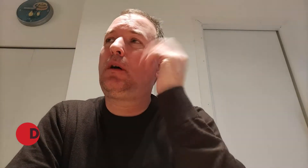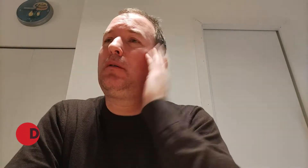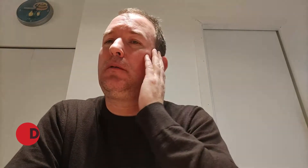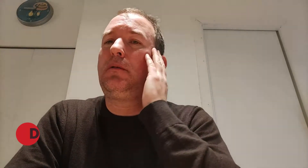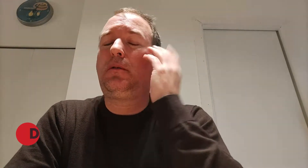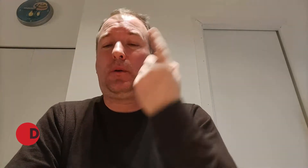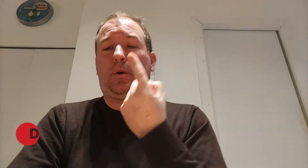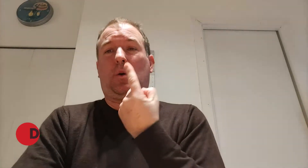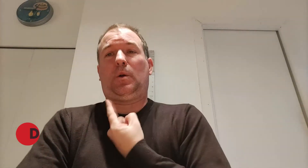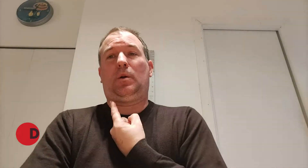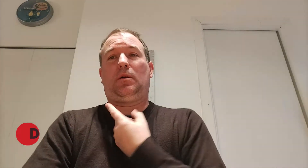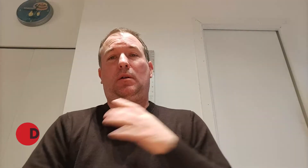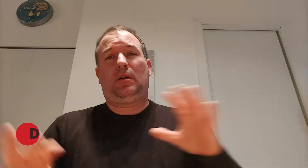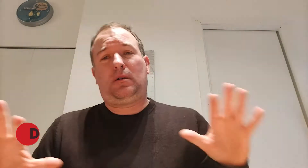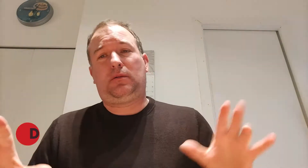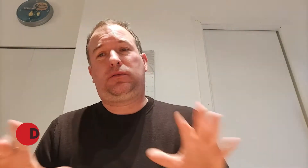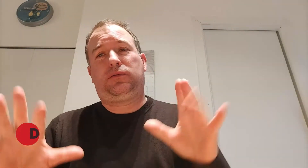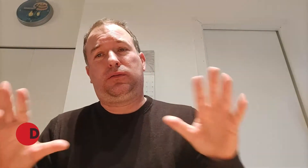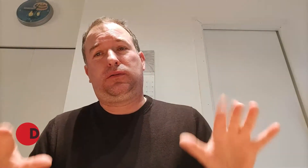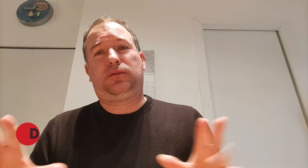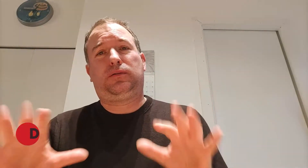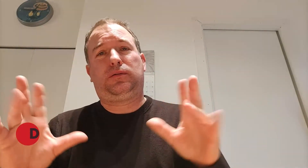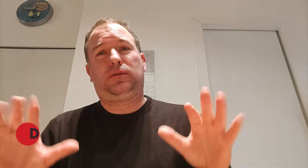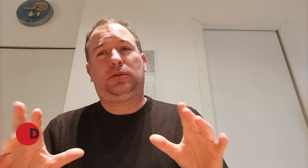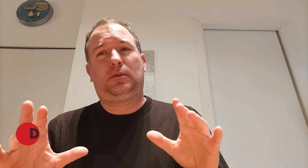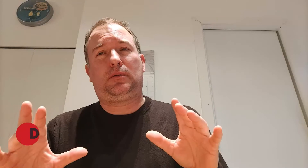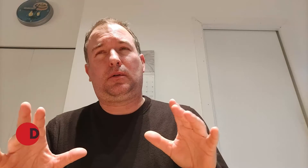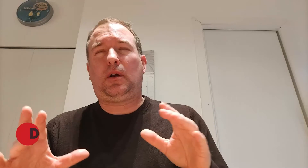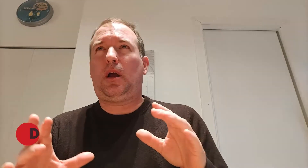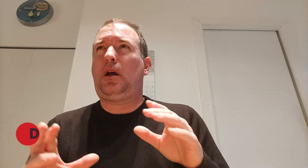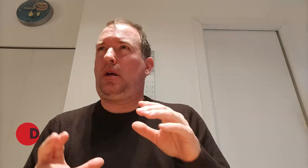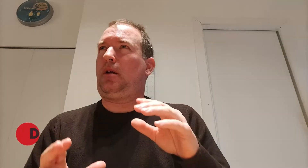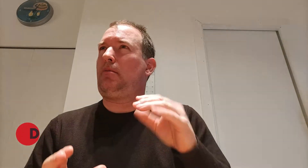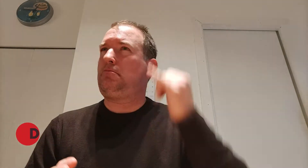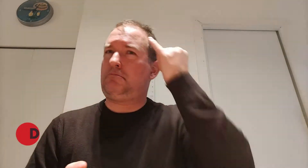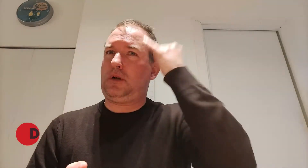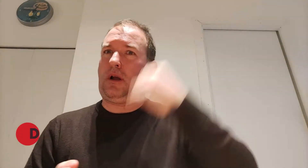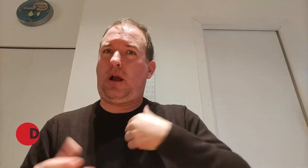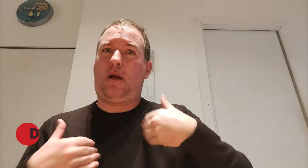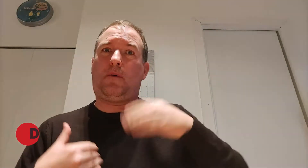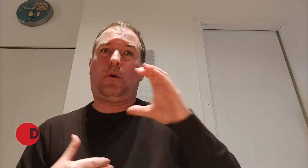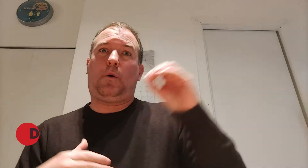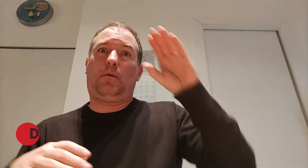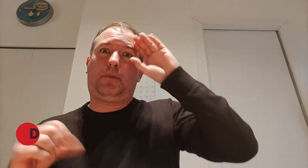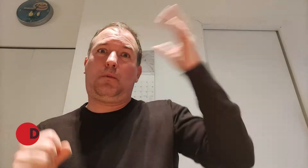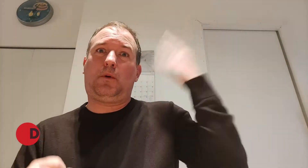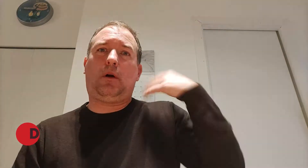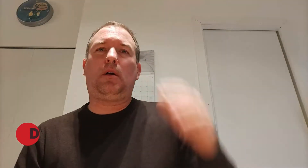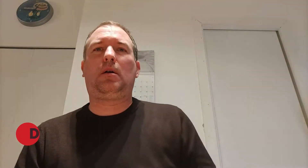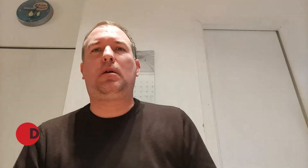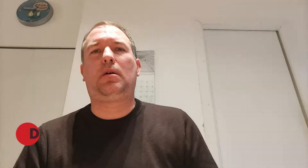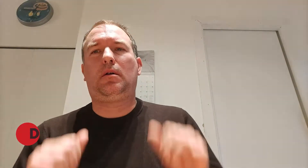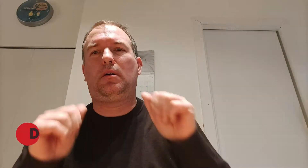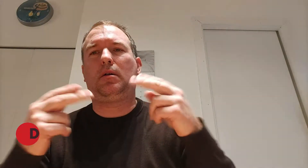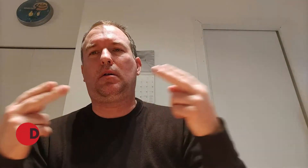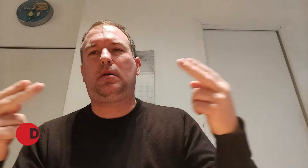I wondered to myself why not, one president to do all the work is hard. I imagined if there was a second co-president,